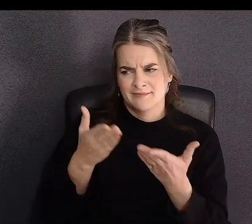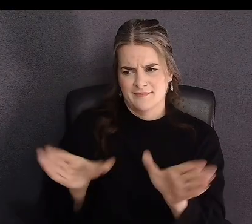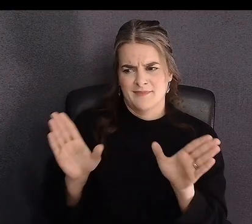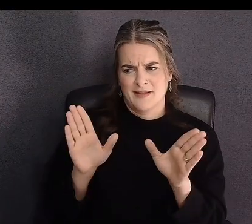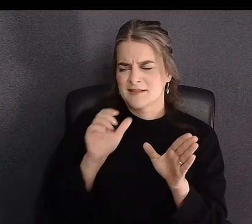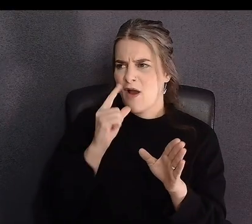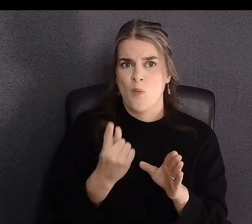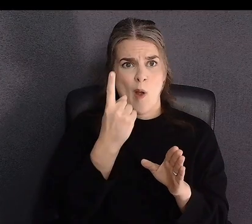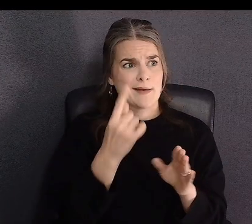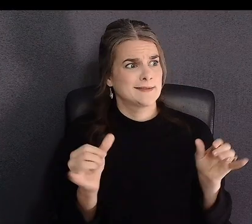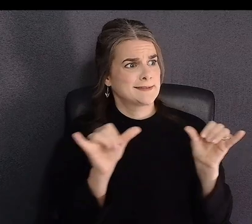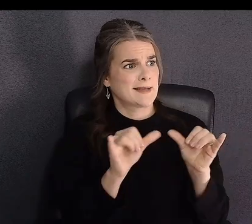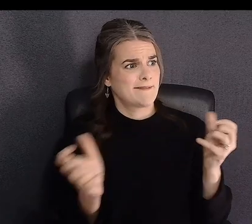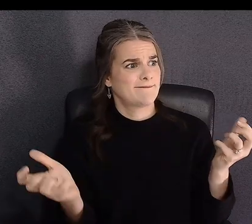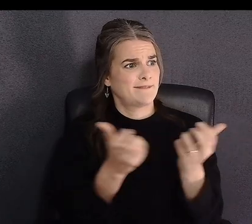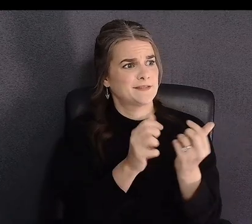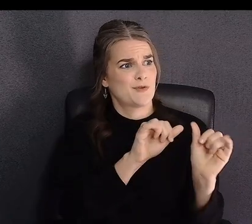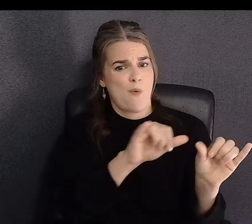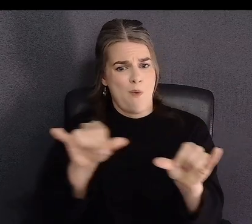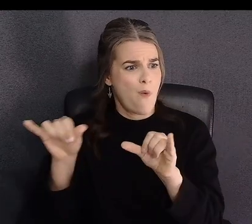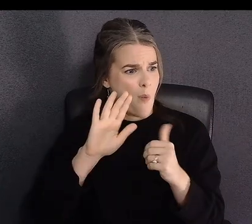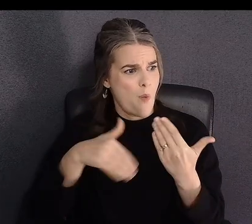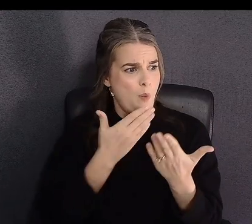And there are a million different ways to make it work.